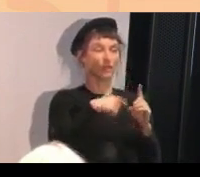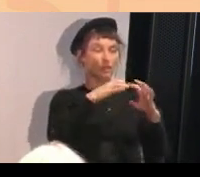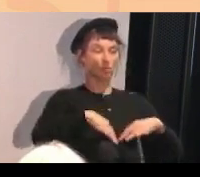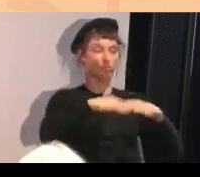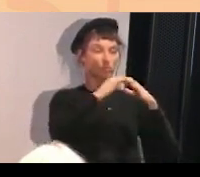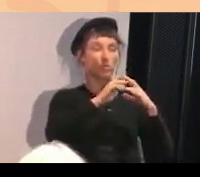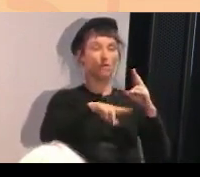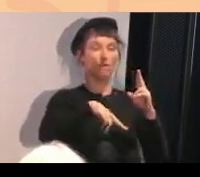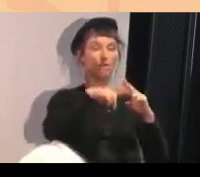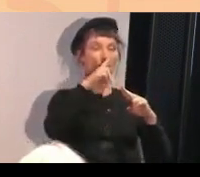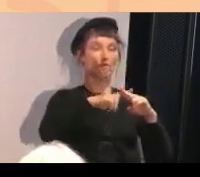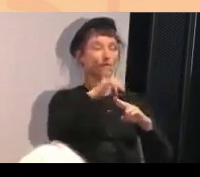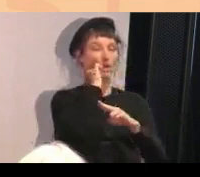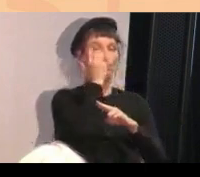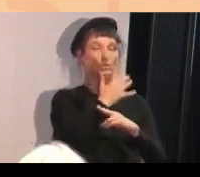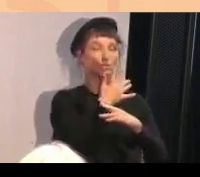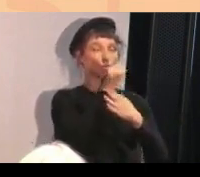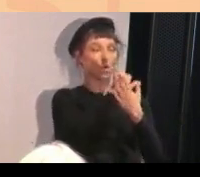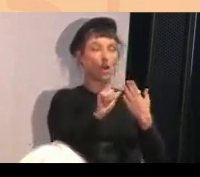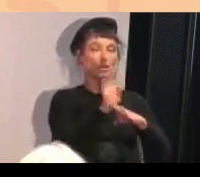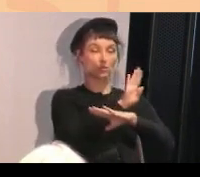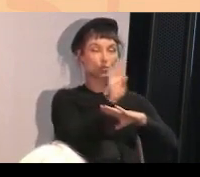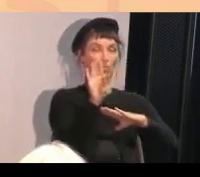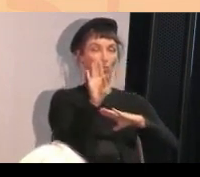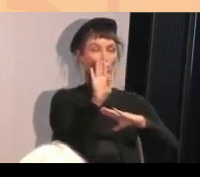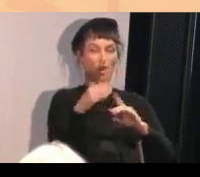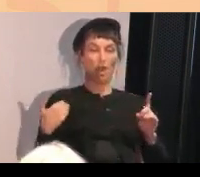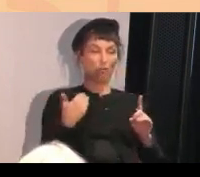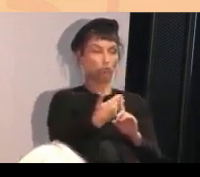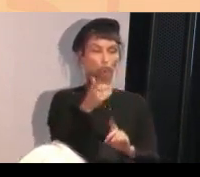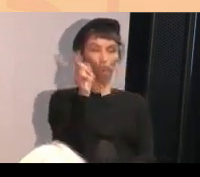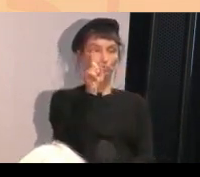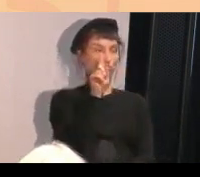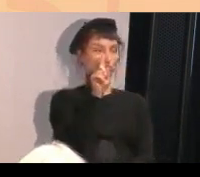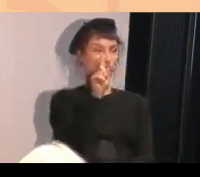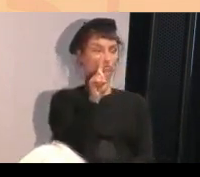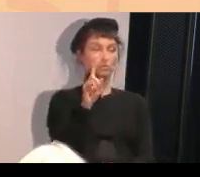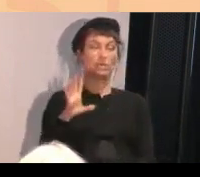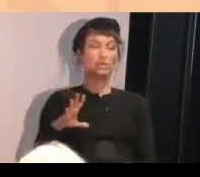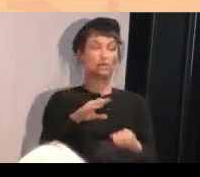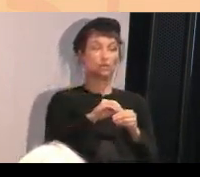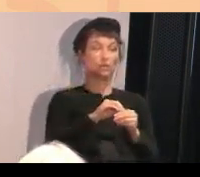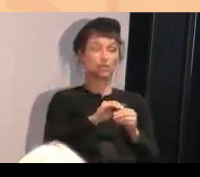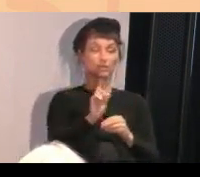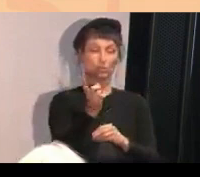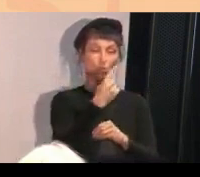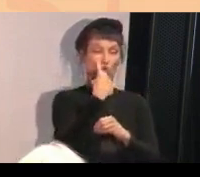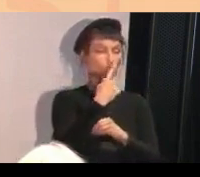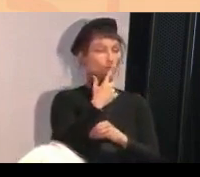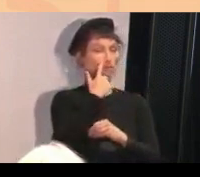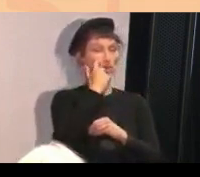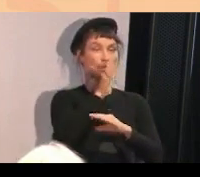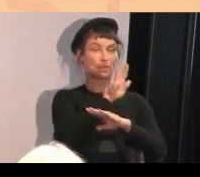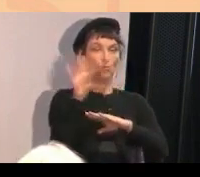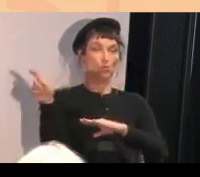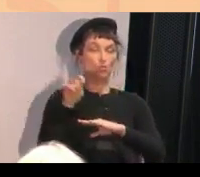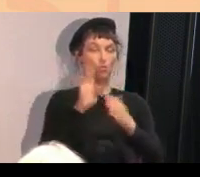Arts board through to present day including calls from founding board members Wandjuk Marika